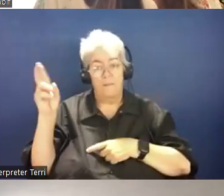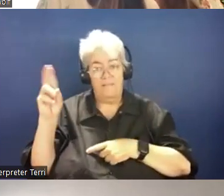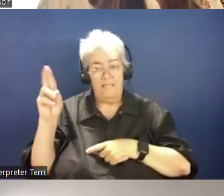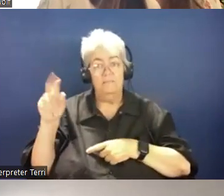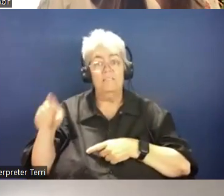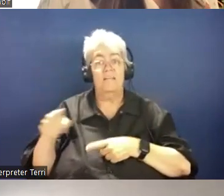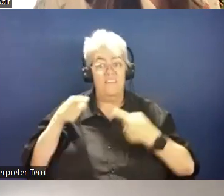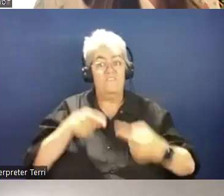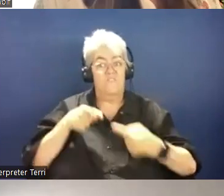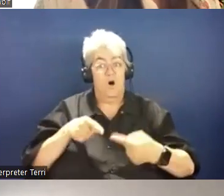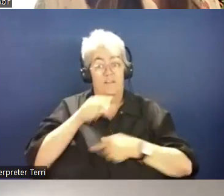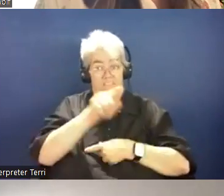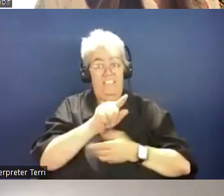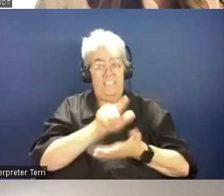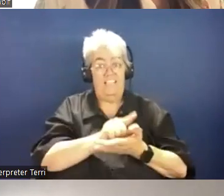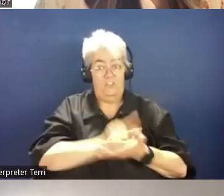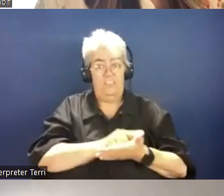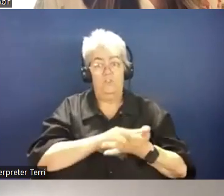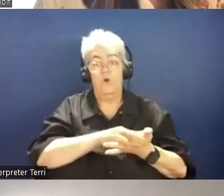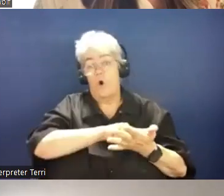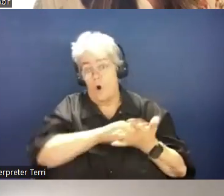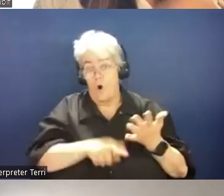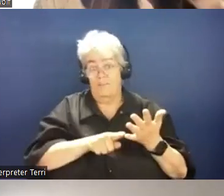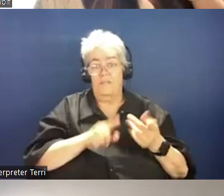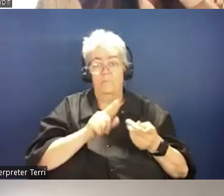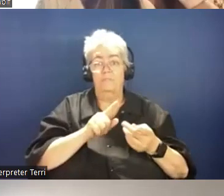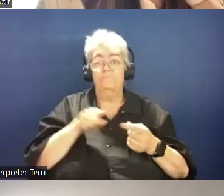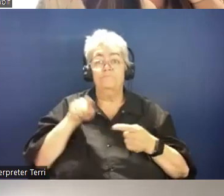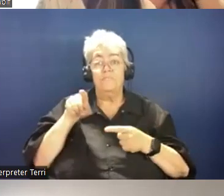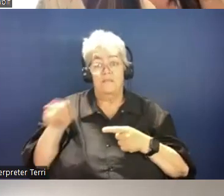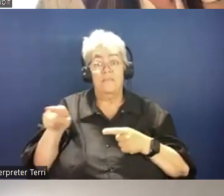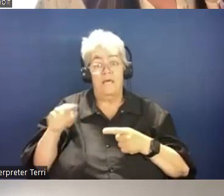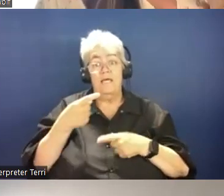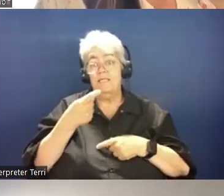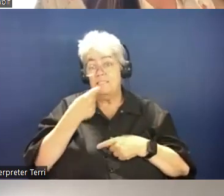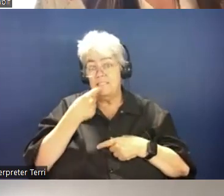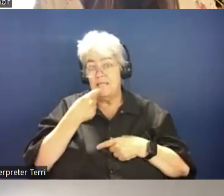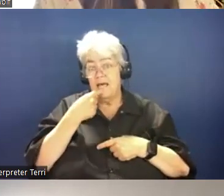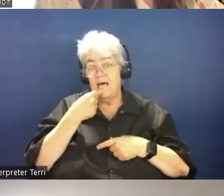legislation all of the bills, they were quoted several times in the press saying that they did